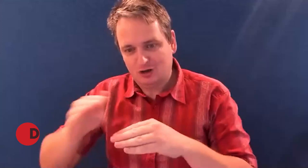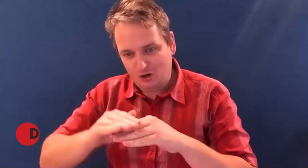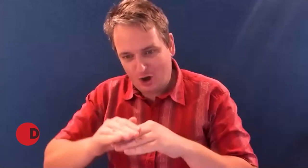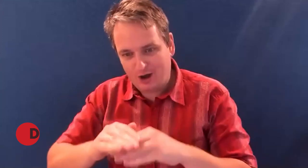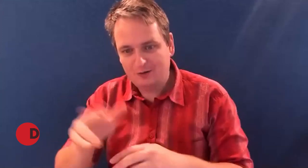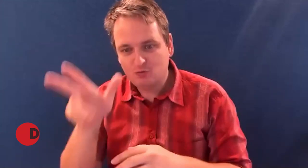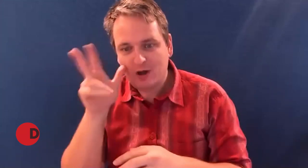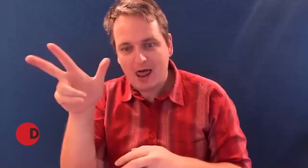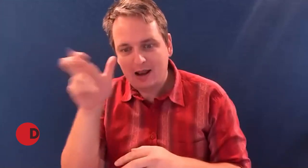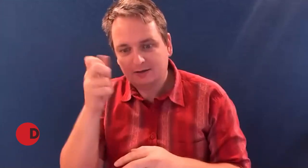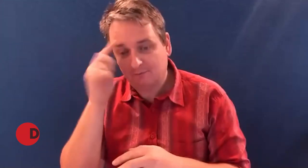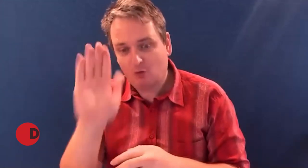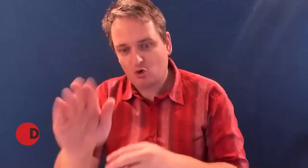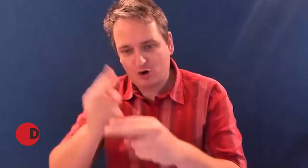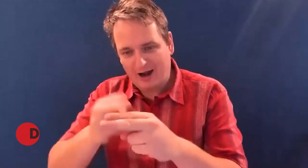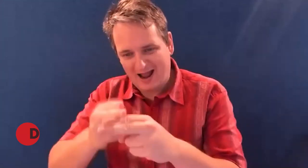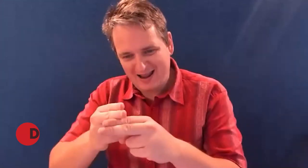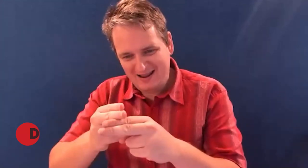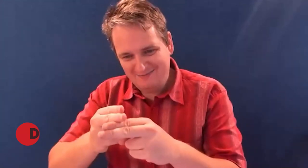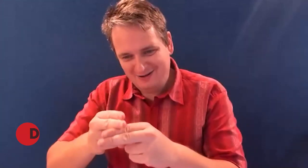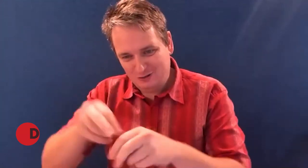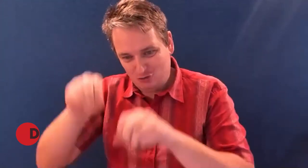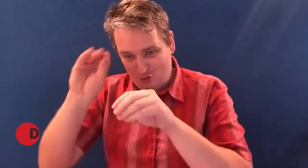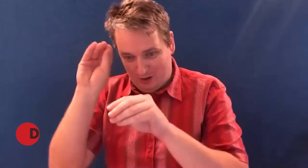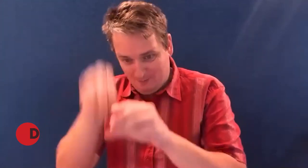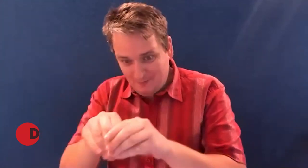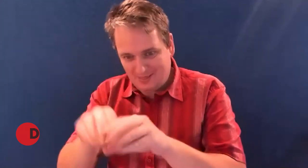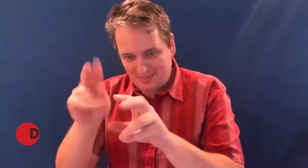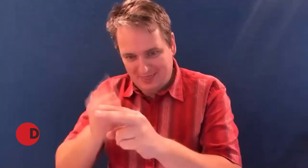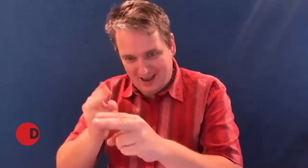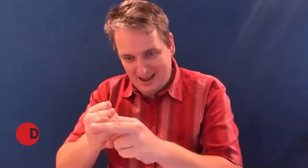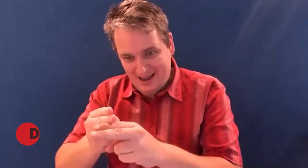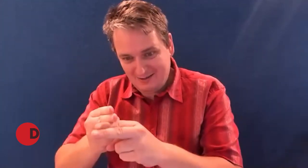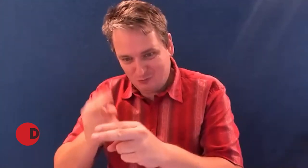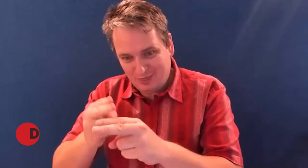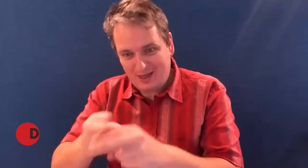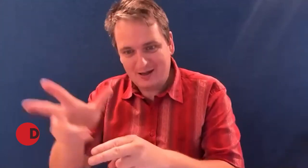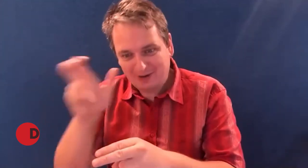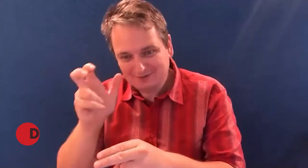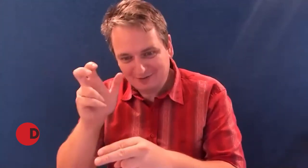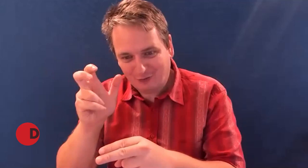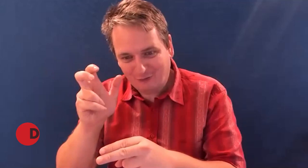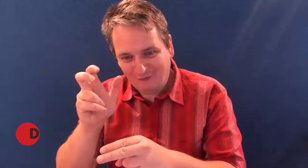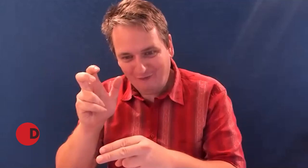You could turn on the feature to listen for your name. You put in your name and it listens